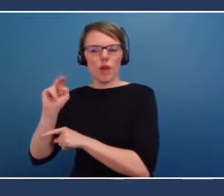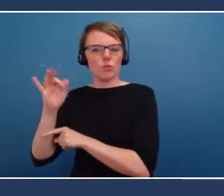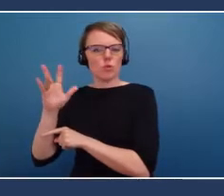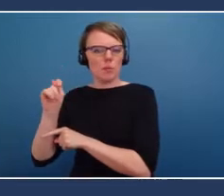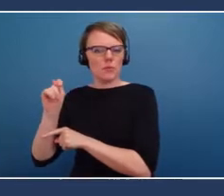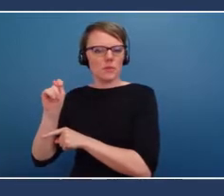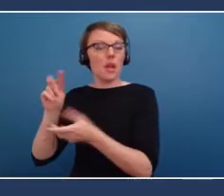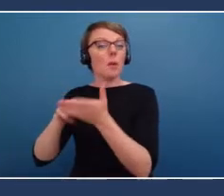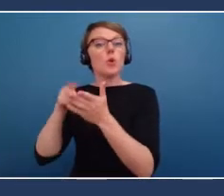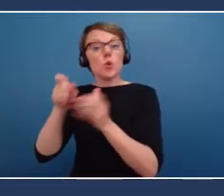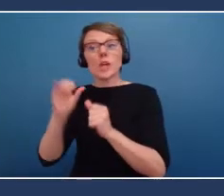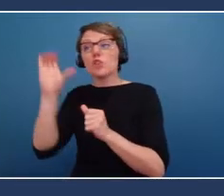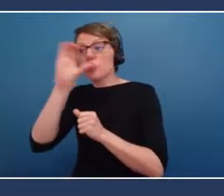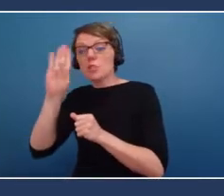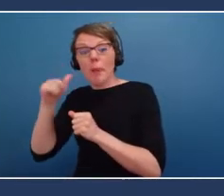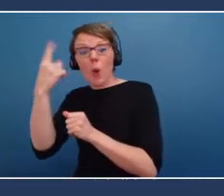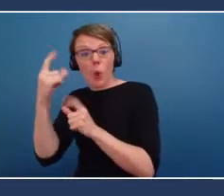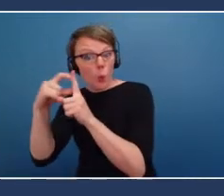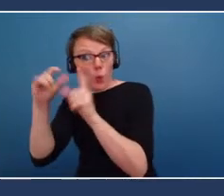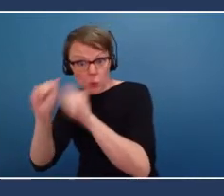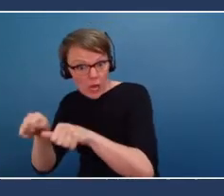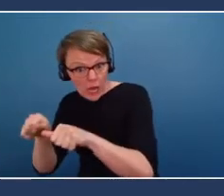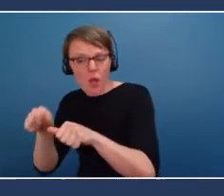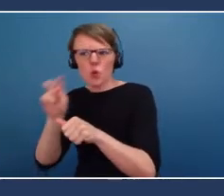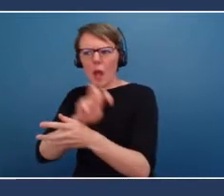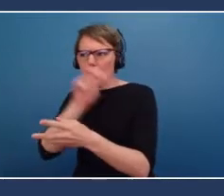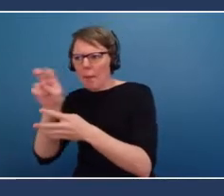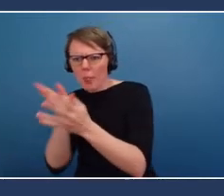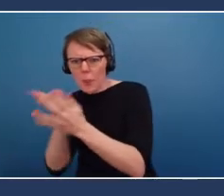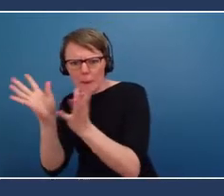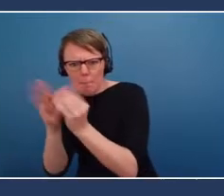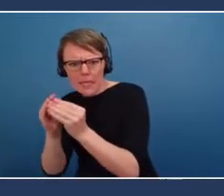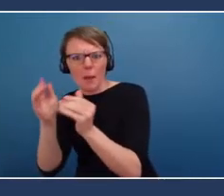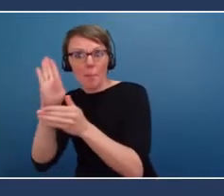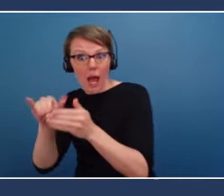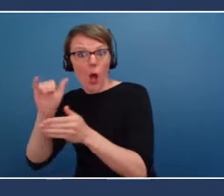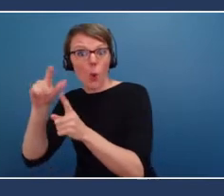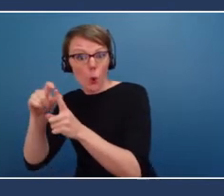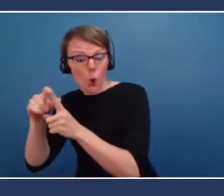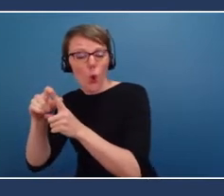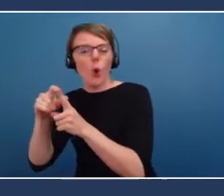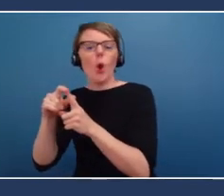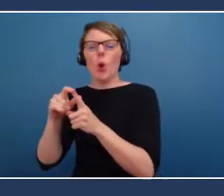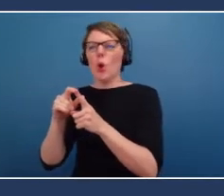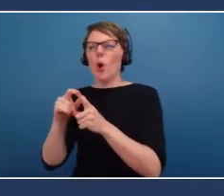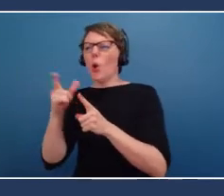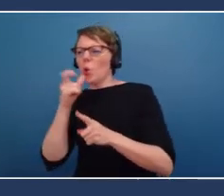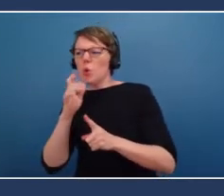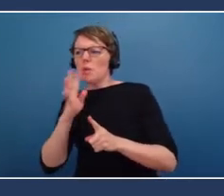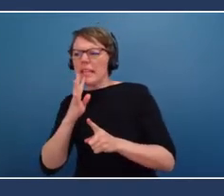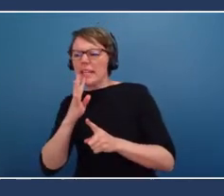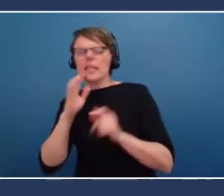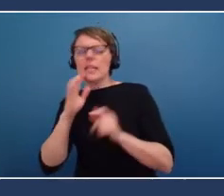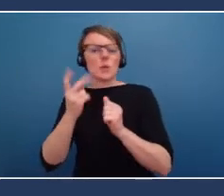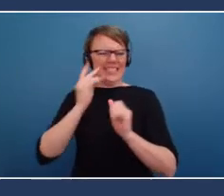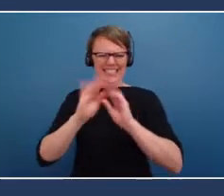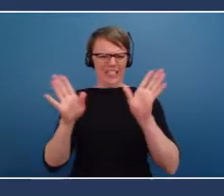It also means that you can see who is speaking at each point through the blue box that’s indicated on the person speaking. So, even if people don’t turn their cameras on, you